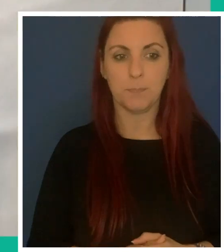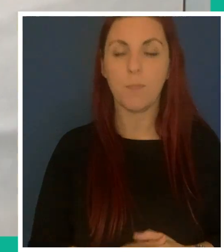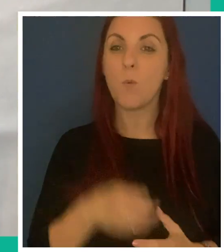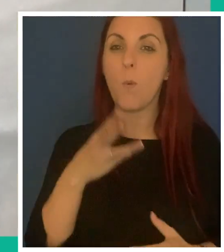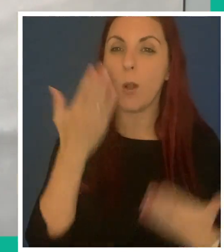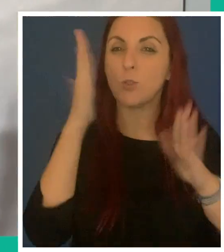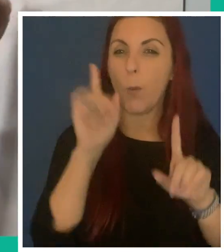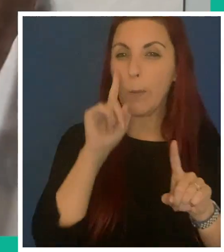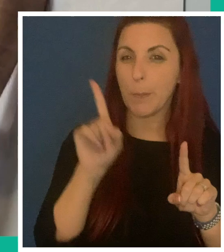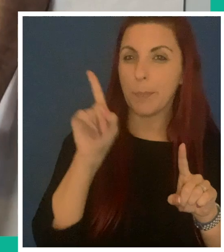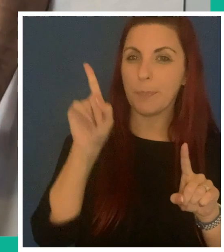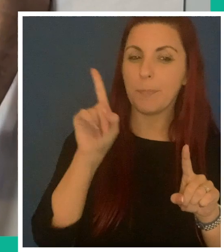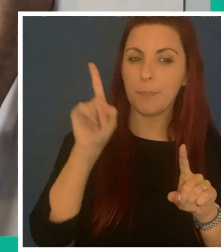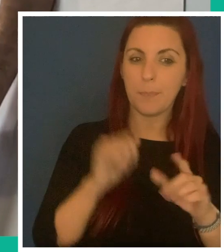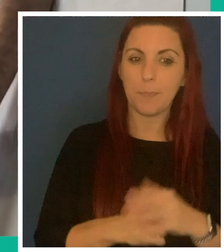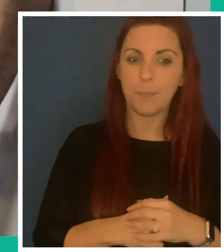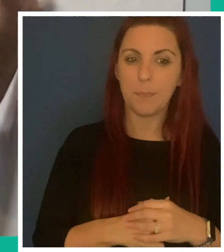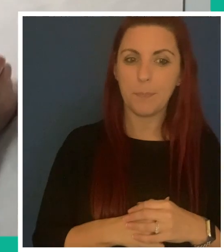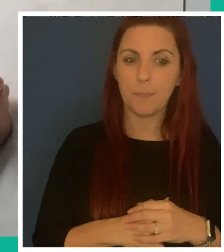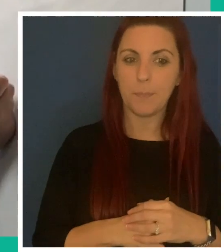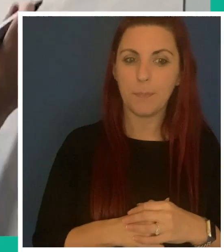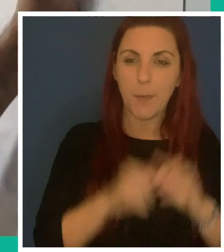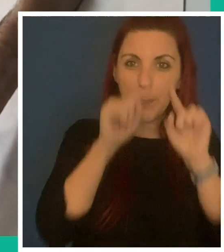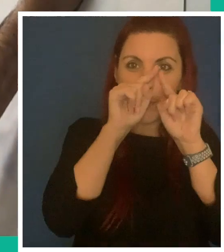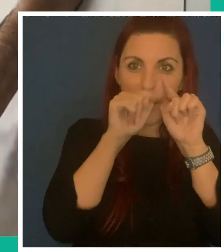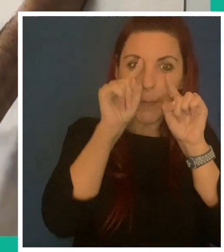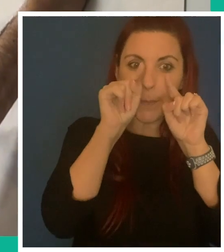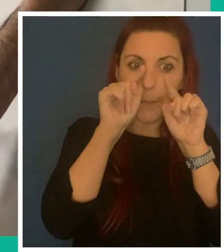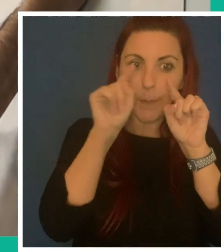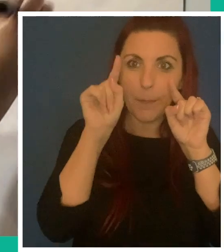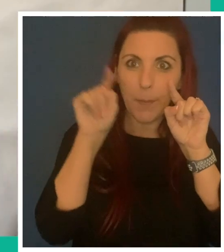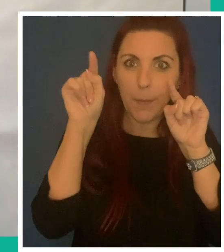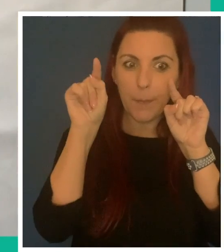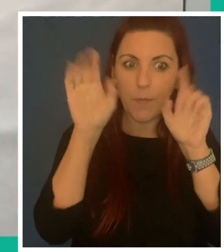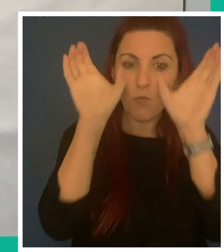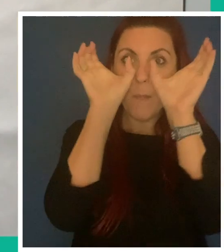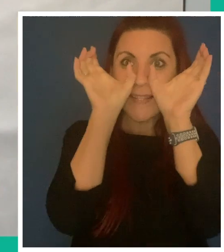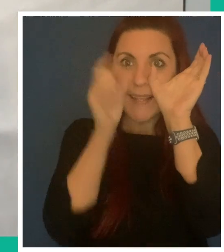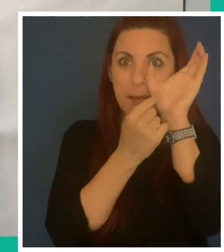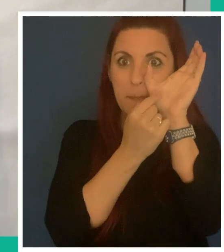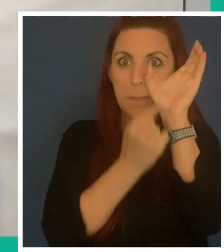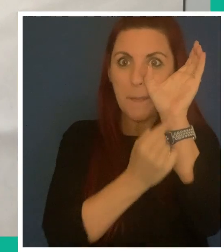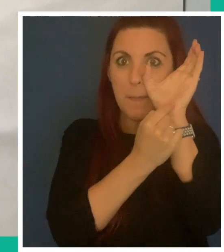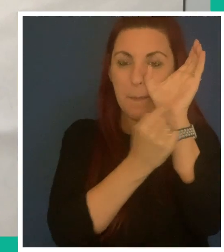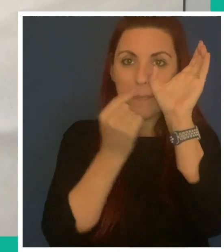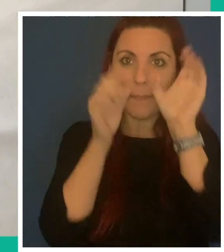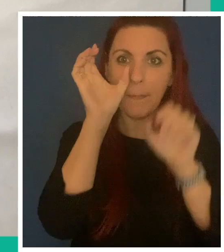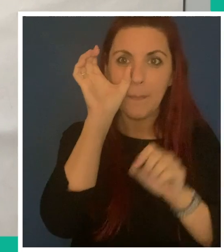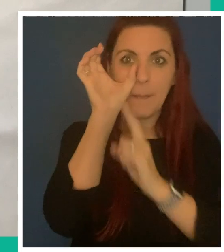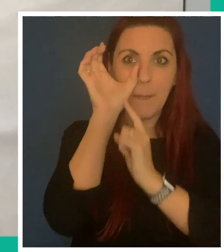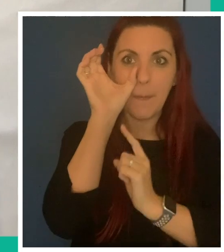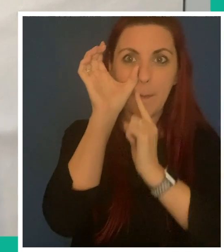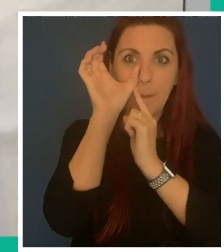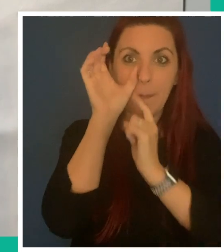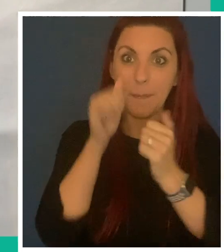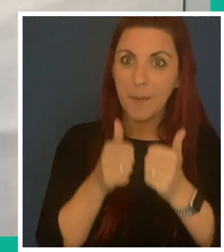shapes, just one here and one here, cool, excellent guys.